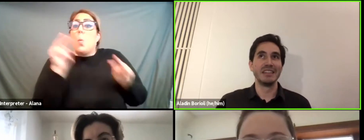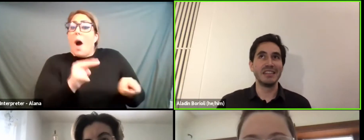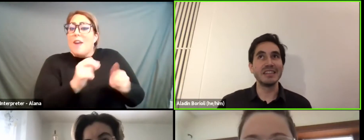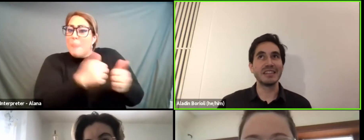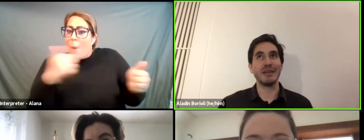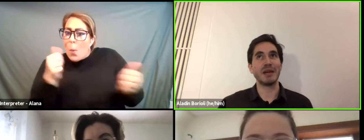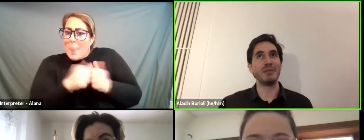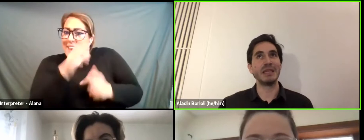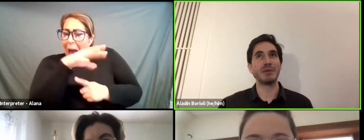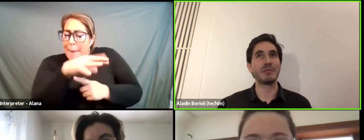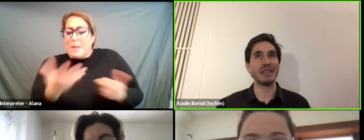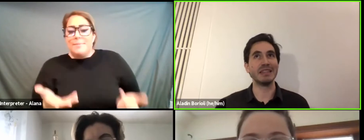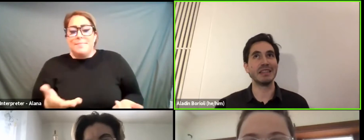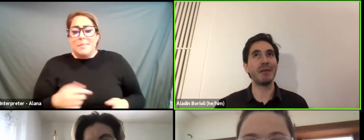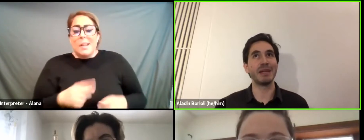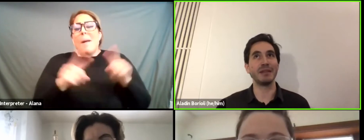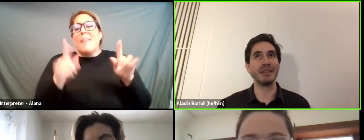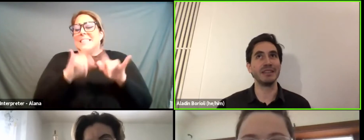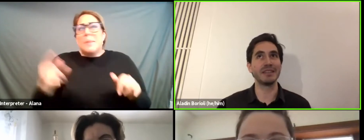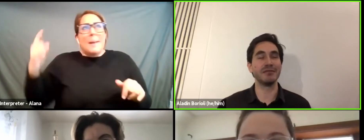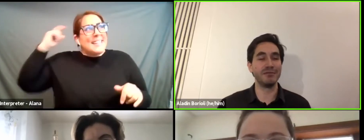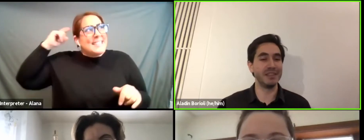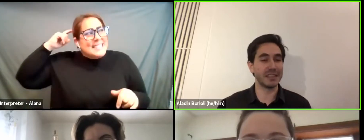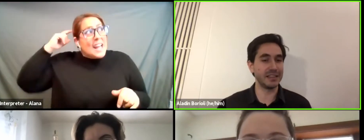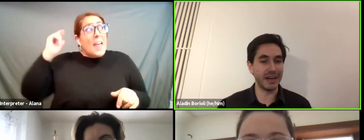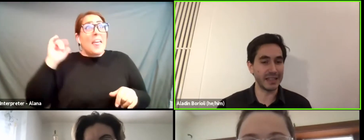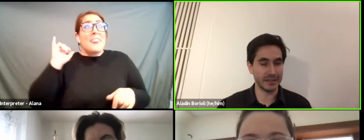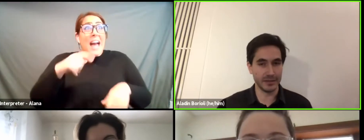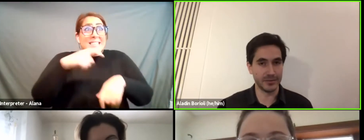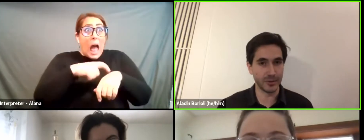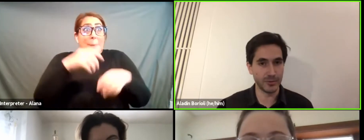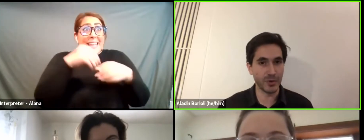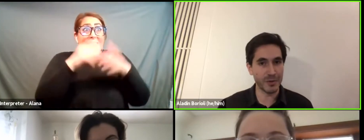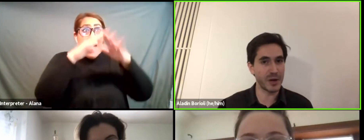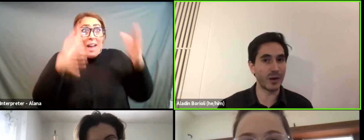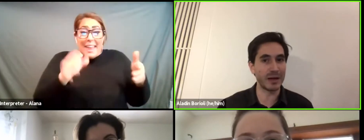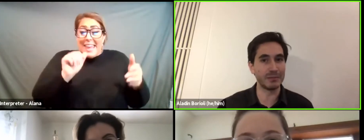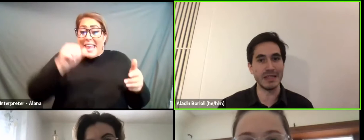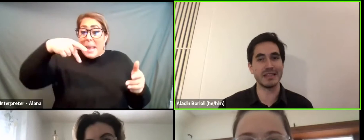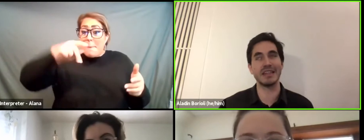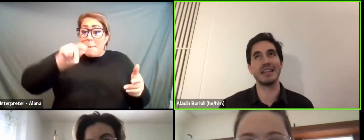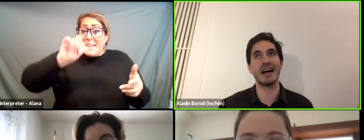this time that beekeepers spend in the apiary is vital for what we know about bees and how